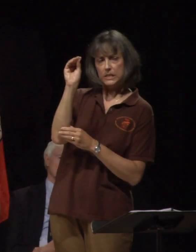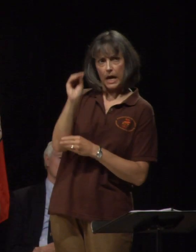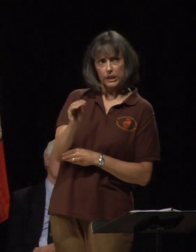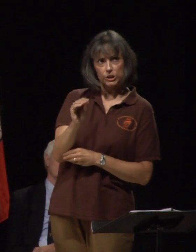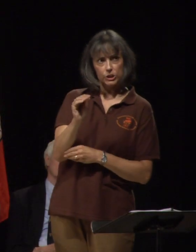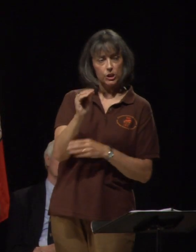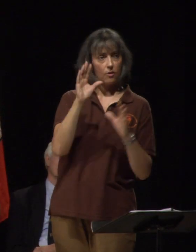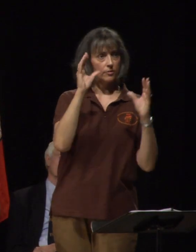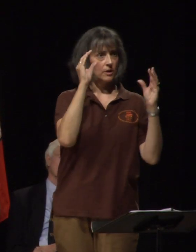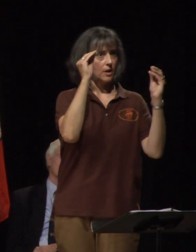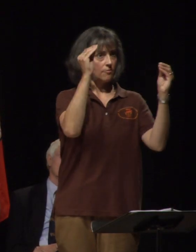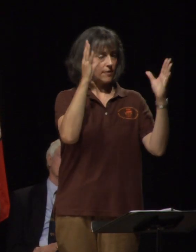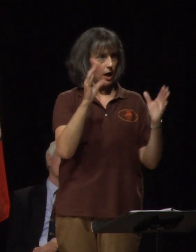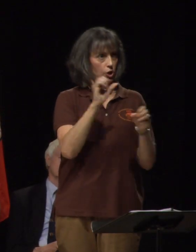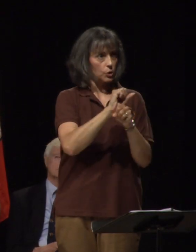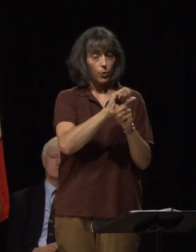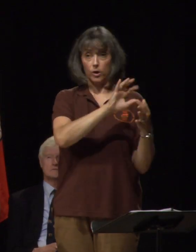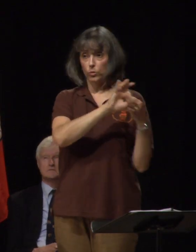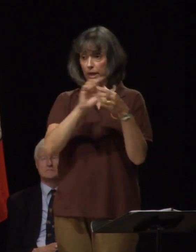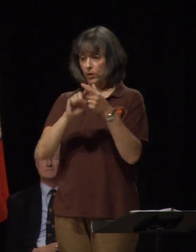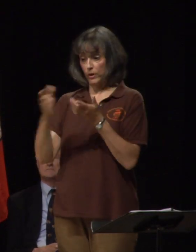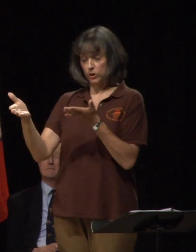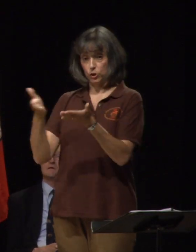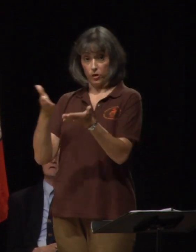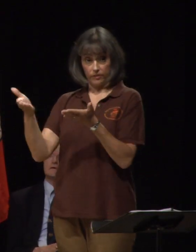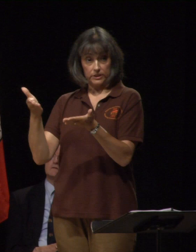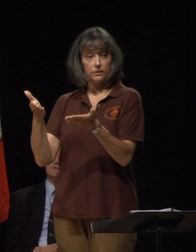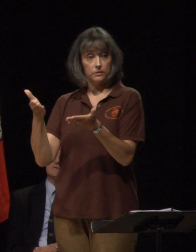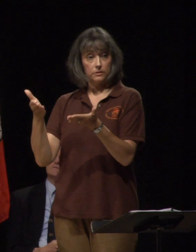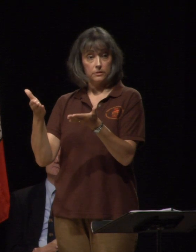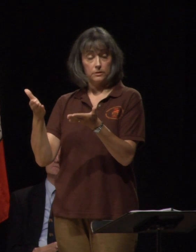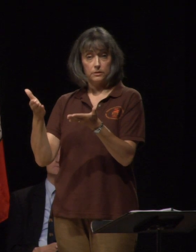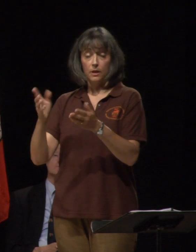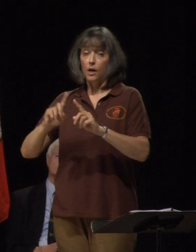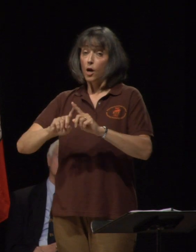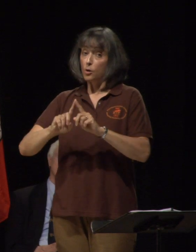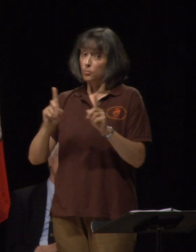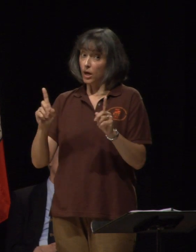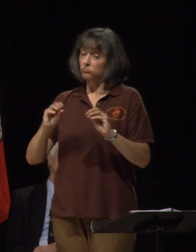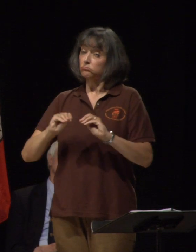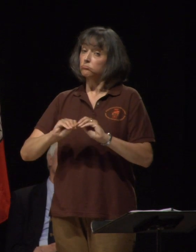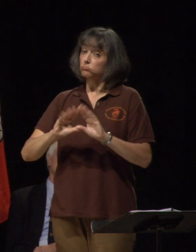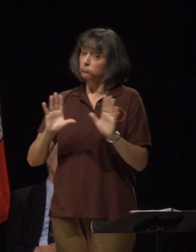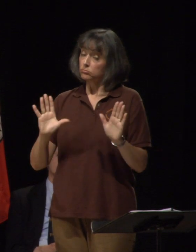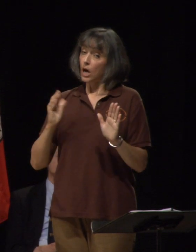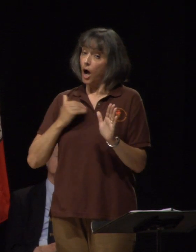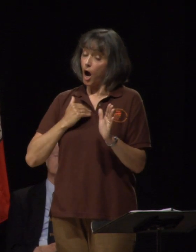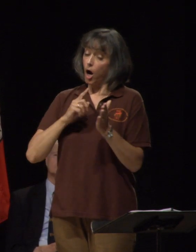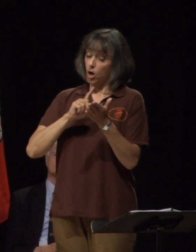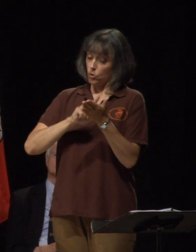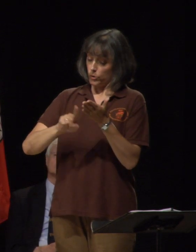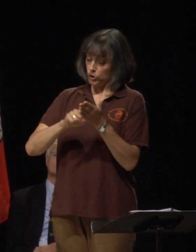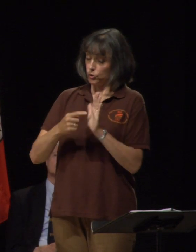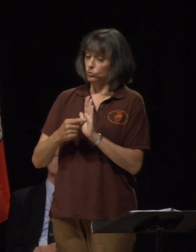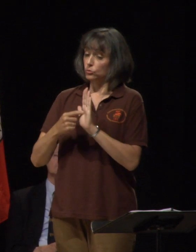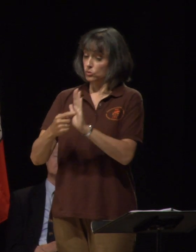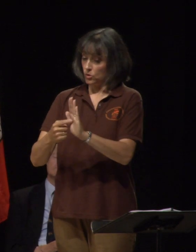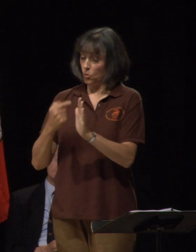BUT WE WON'T KID OURSELVES EITHER - THE FINDINGS ALSO MAKE IT CLEAR THAT WE HAVE ROOM FOR IMPROVEMENT IN THE AREAS OF